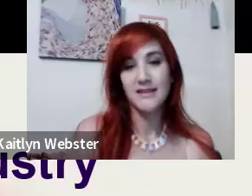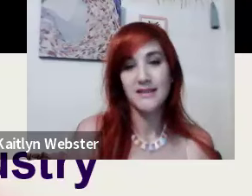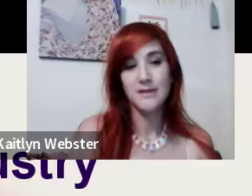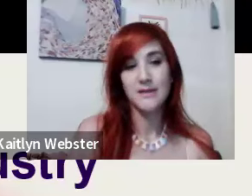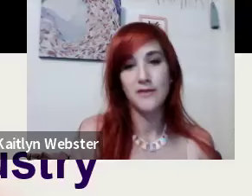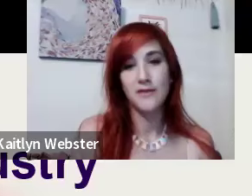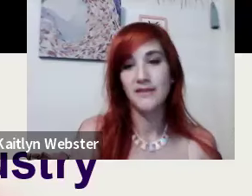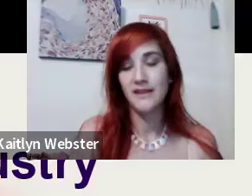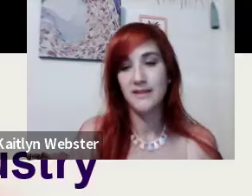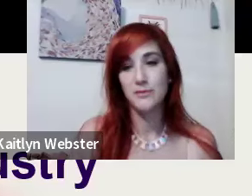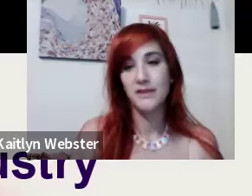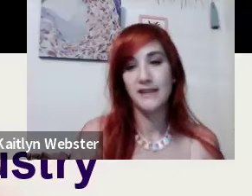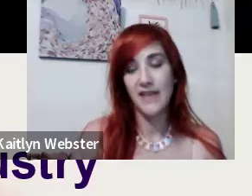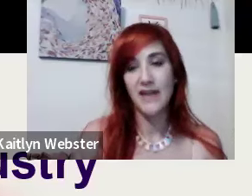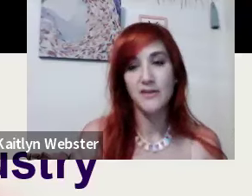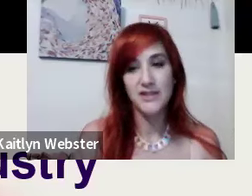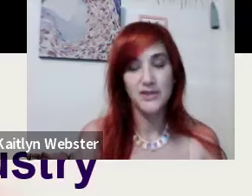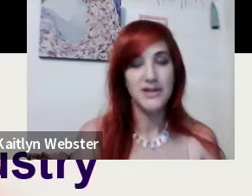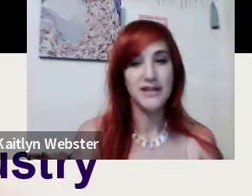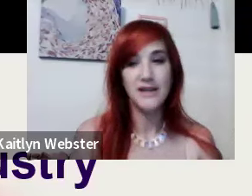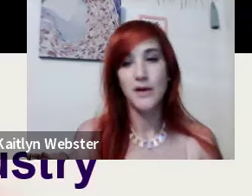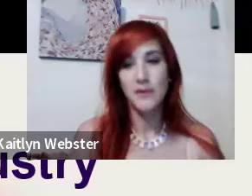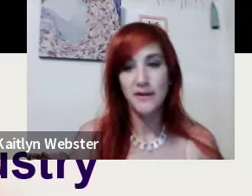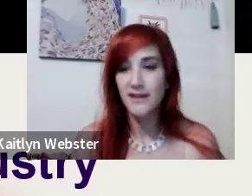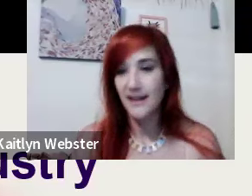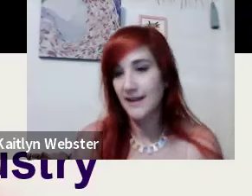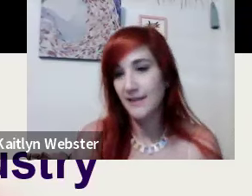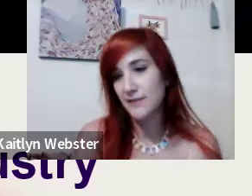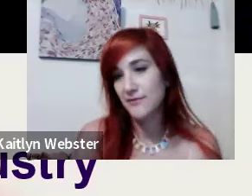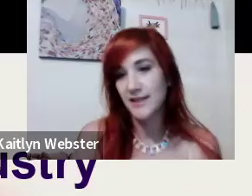this environment that is really like at the end of my street. Why do I feel like I live in